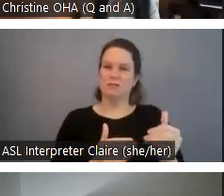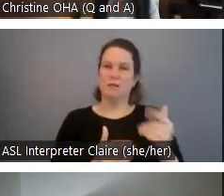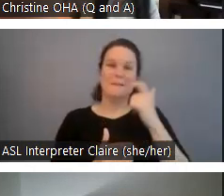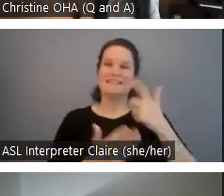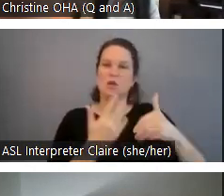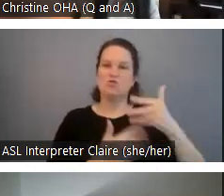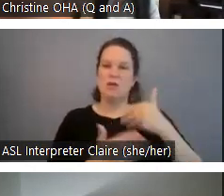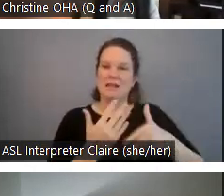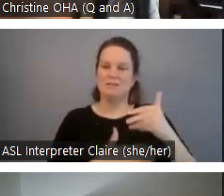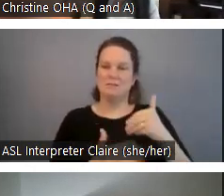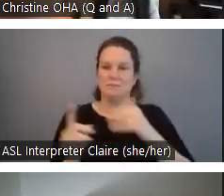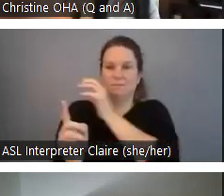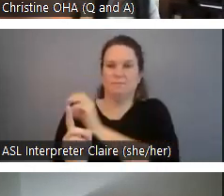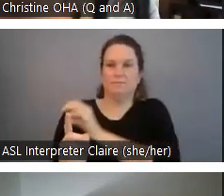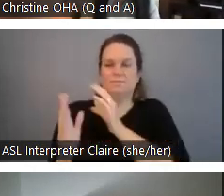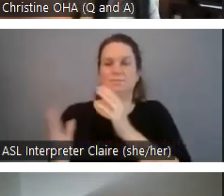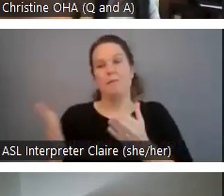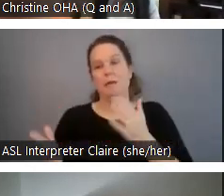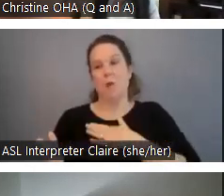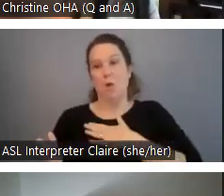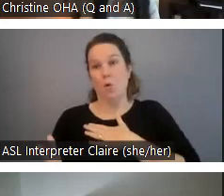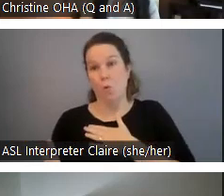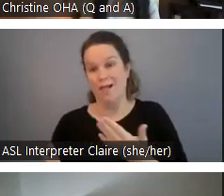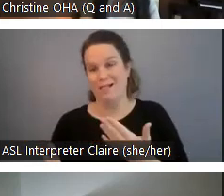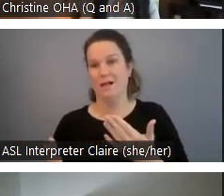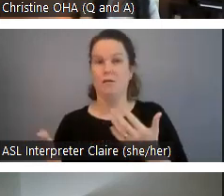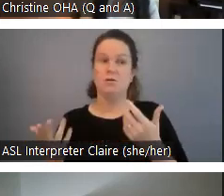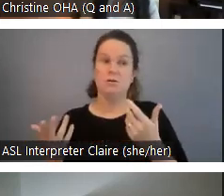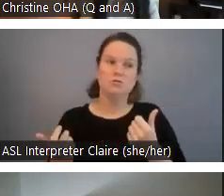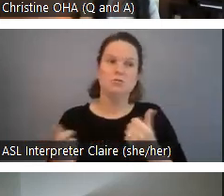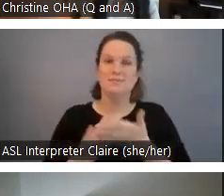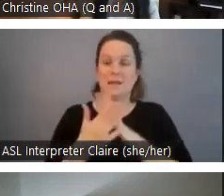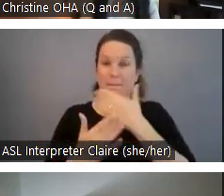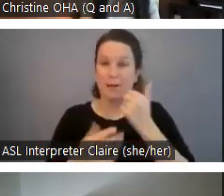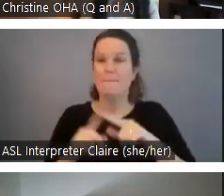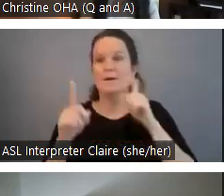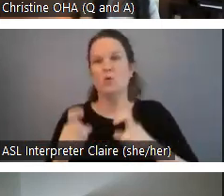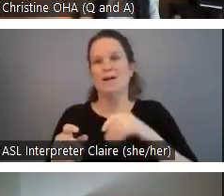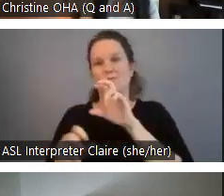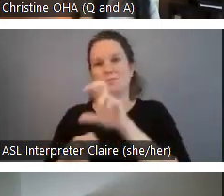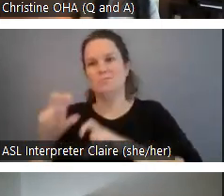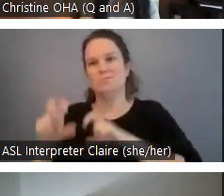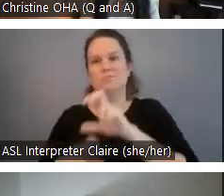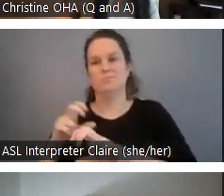right? The clinician might be willing over time to get, and might be willing to get better, but you have to engage them